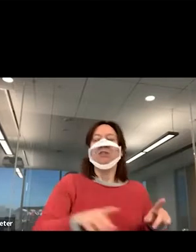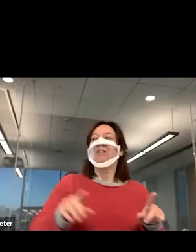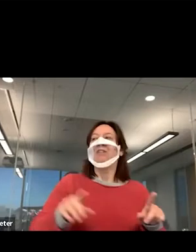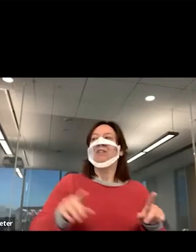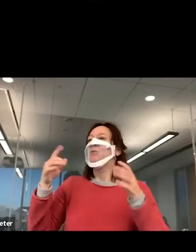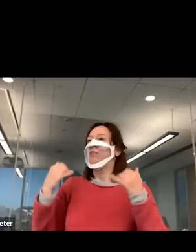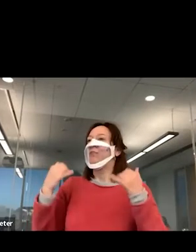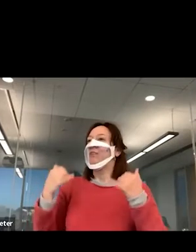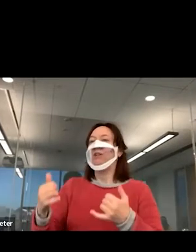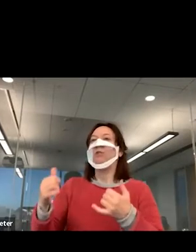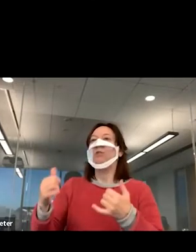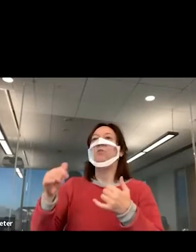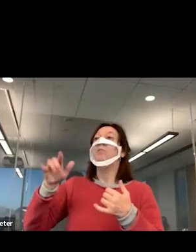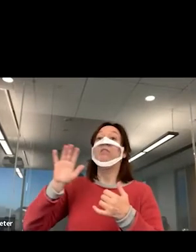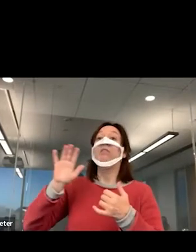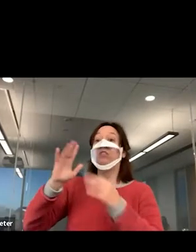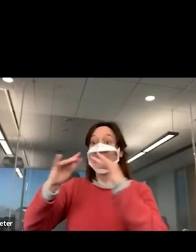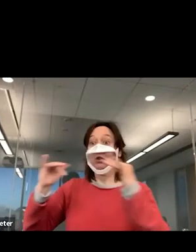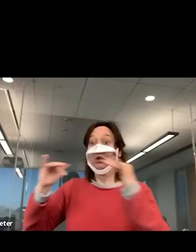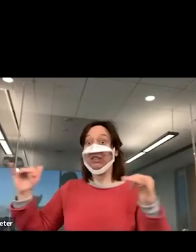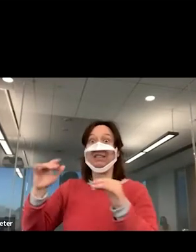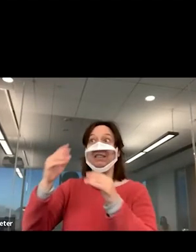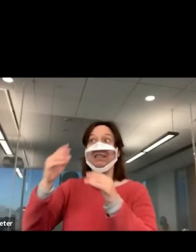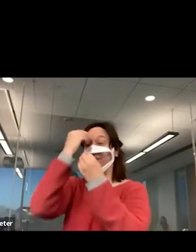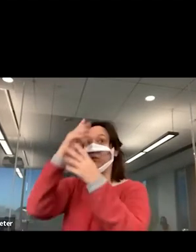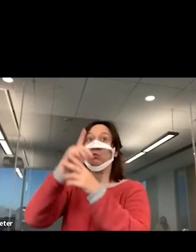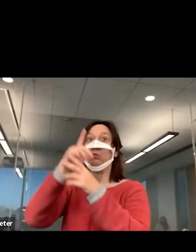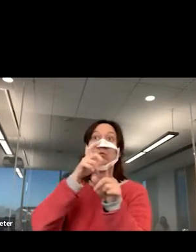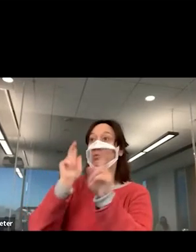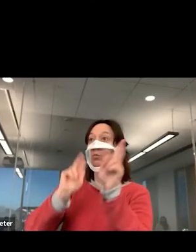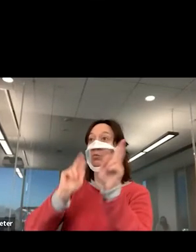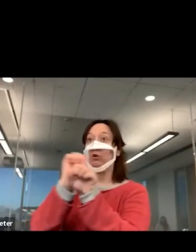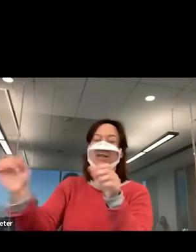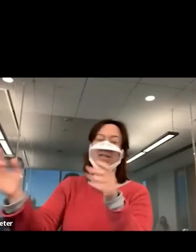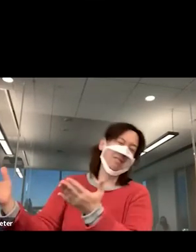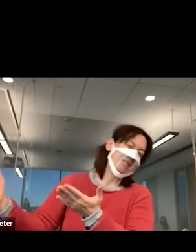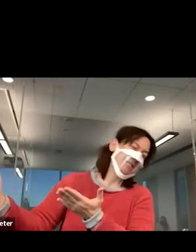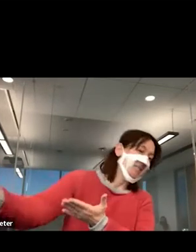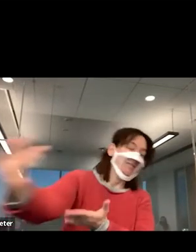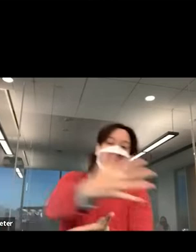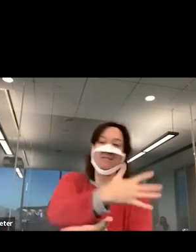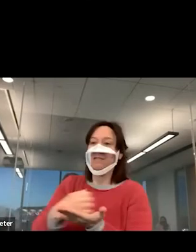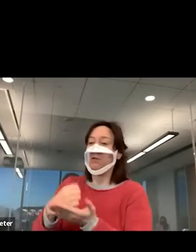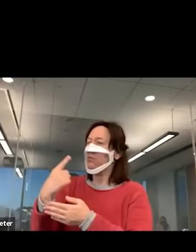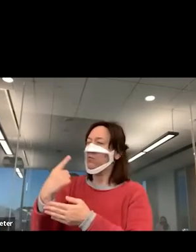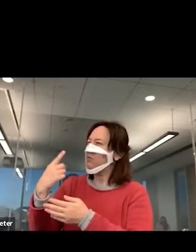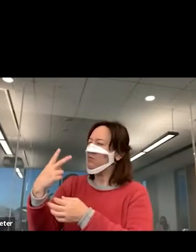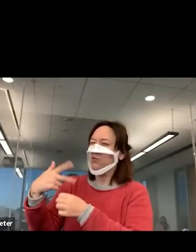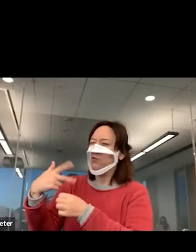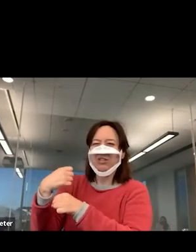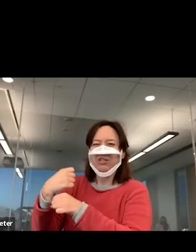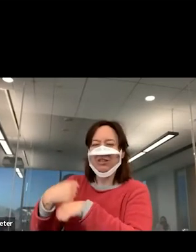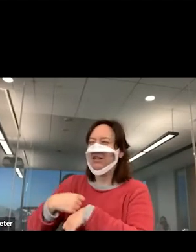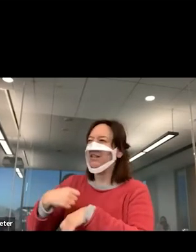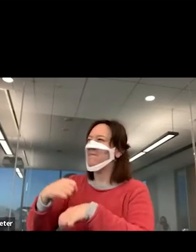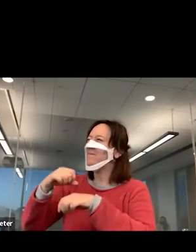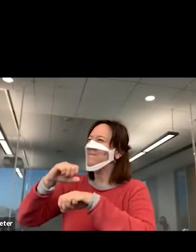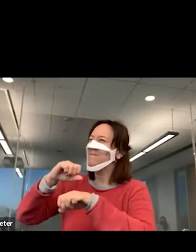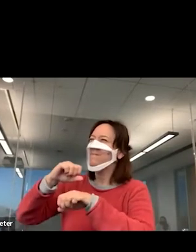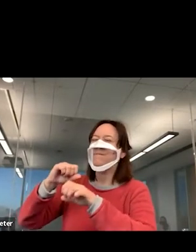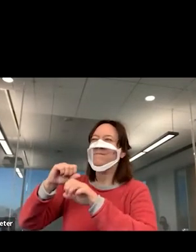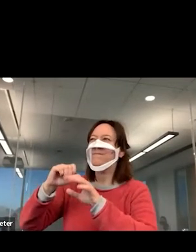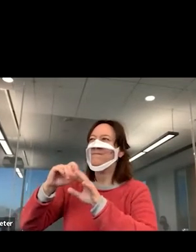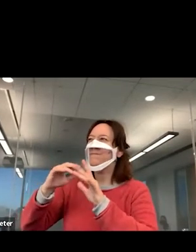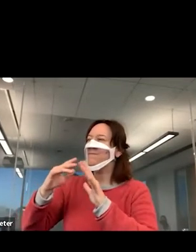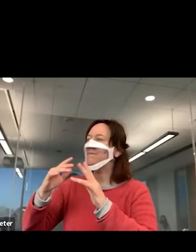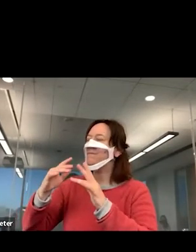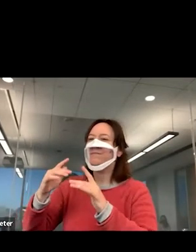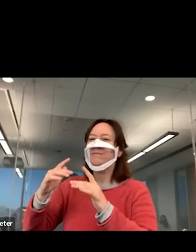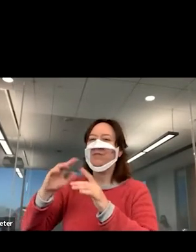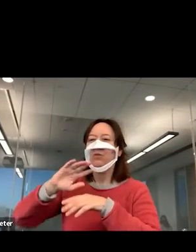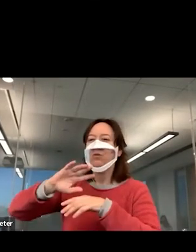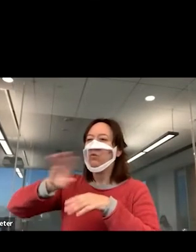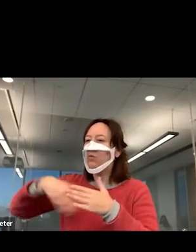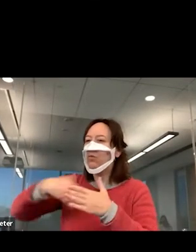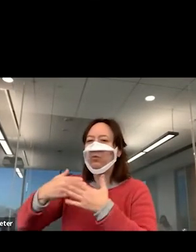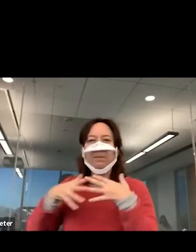uh information and um and i spent the next couple of years running around the country yelling at